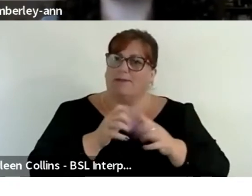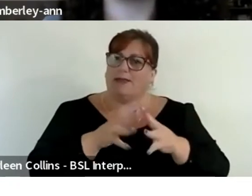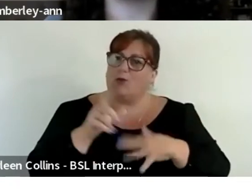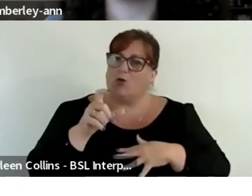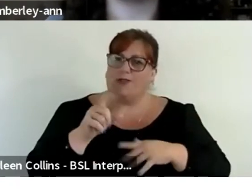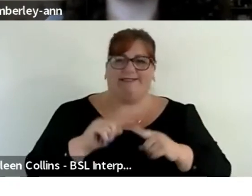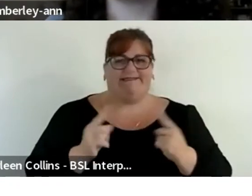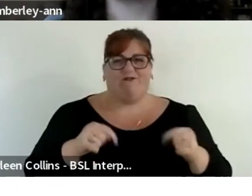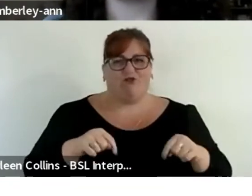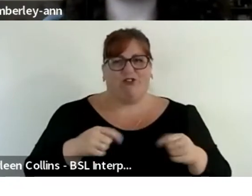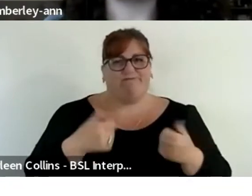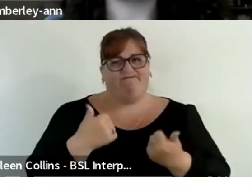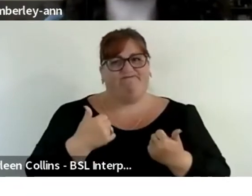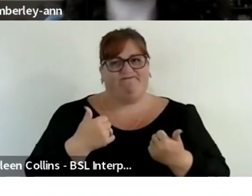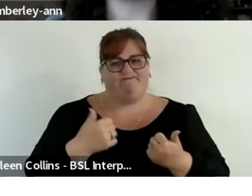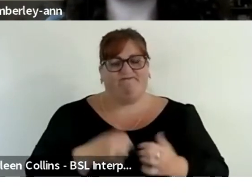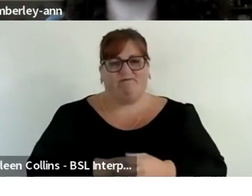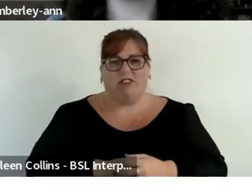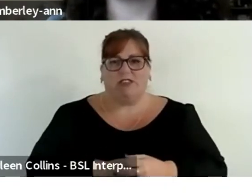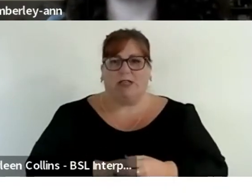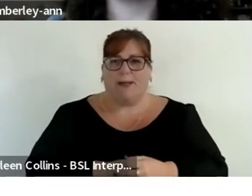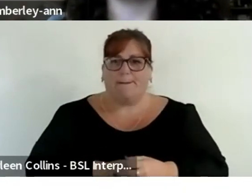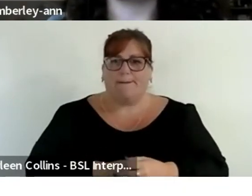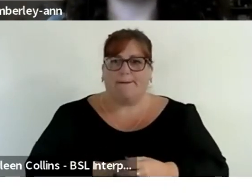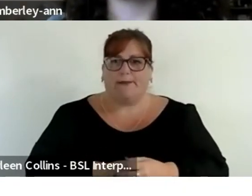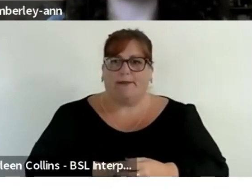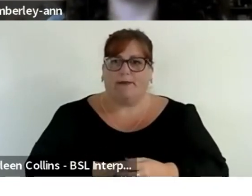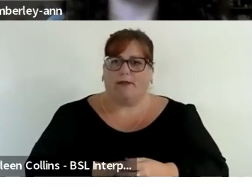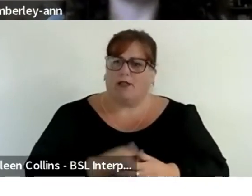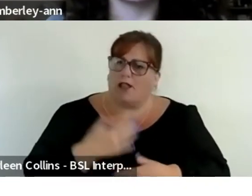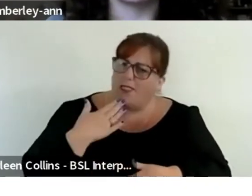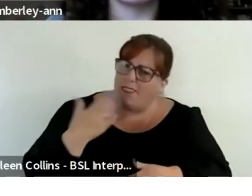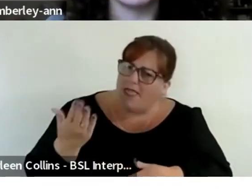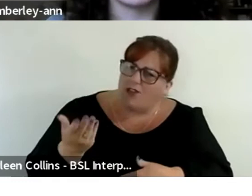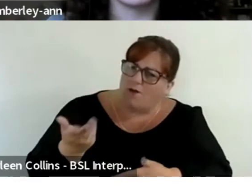It's interesting in how you reflect on the idea of day-to-day work.